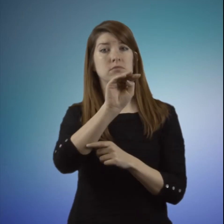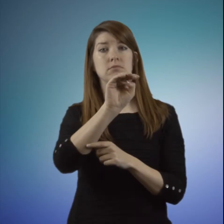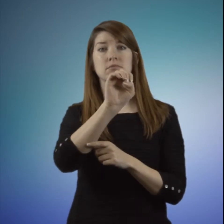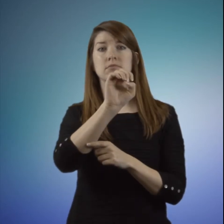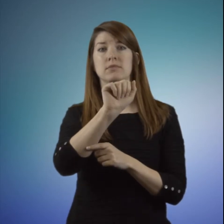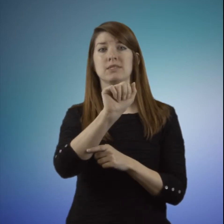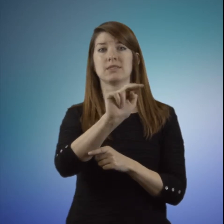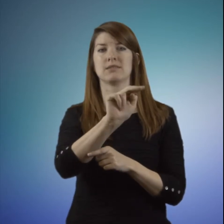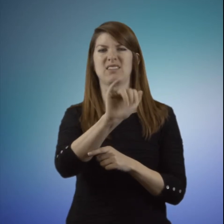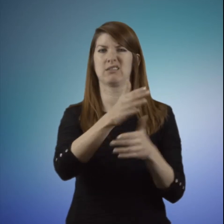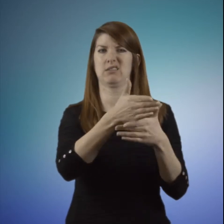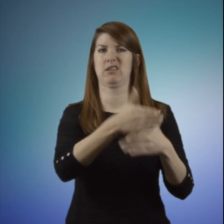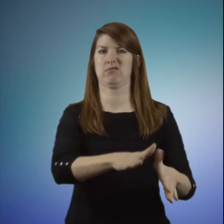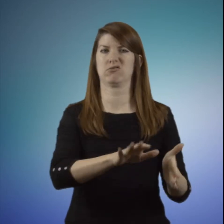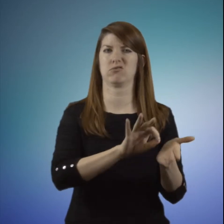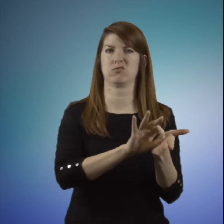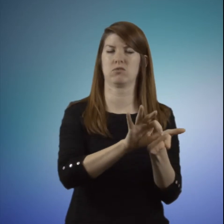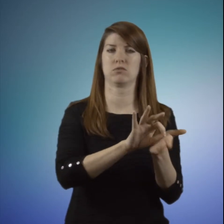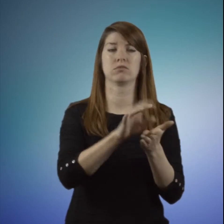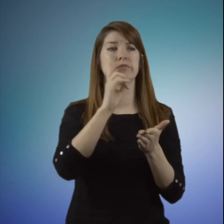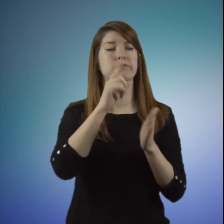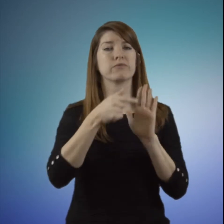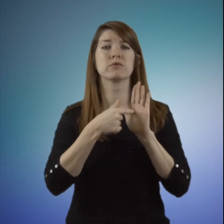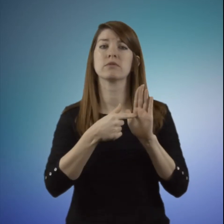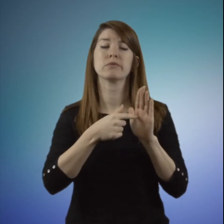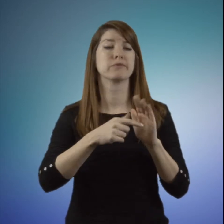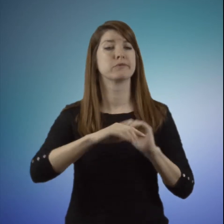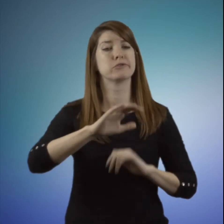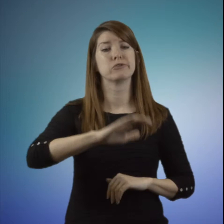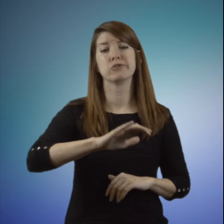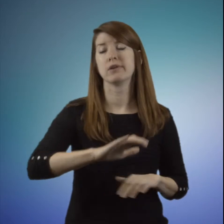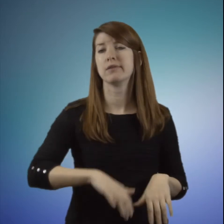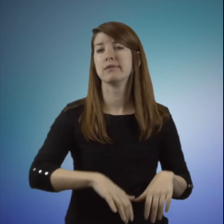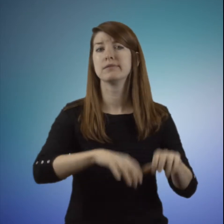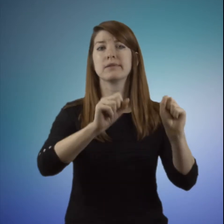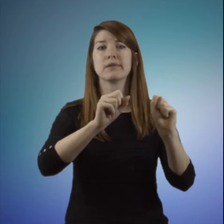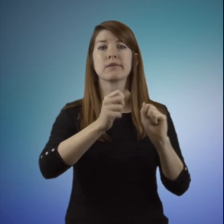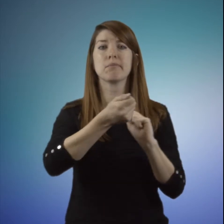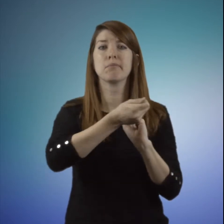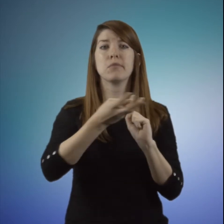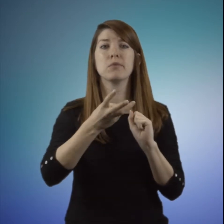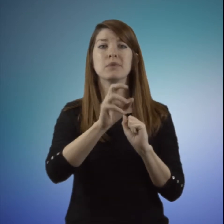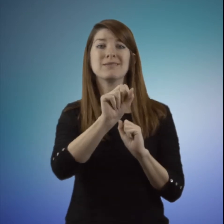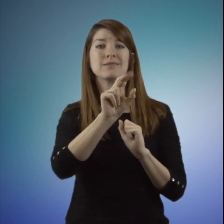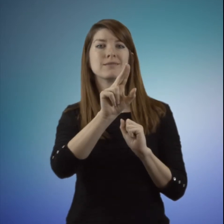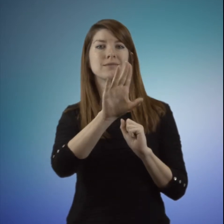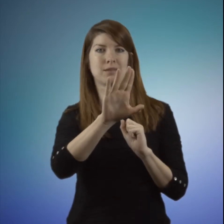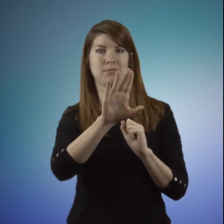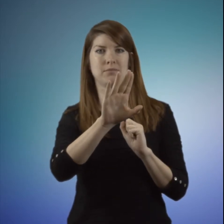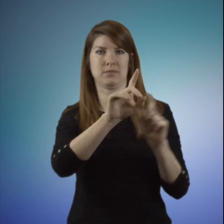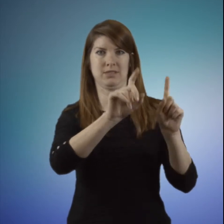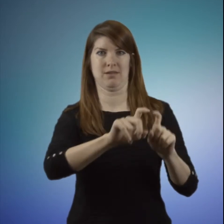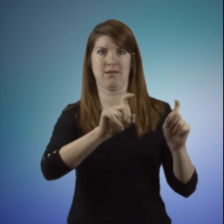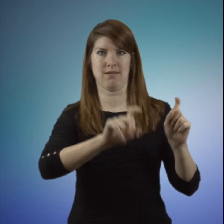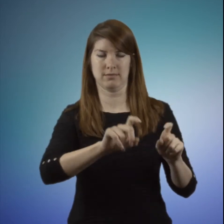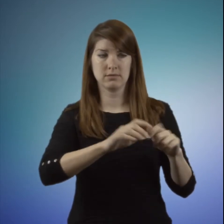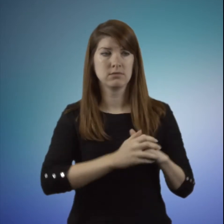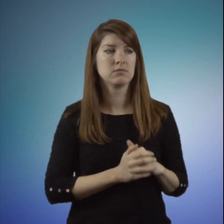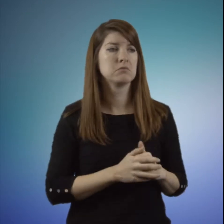So, you could have your child taking multiple subtests or taking a test with multiple trials.